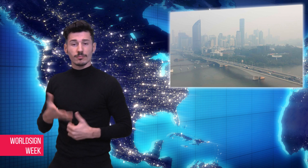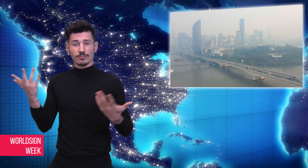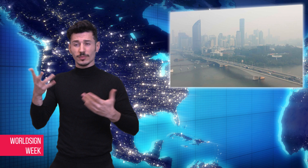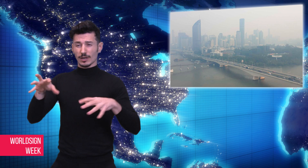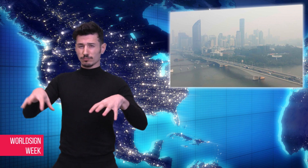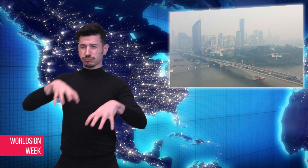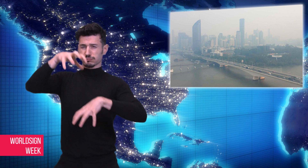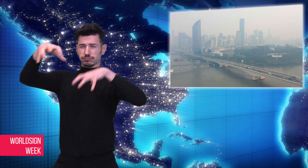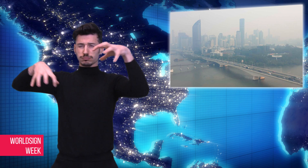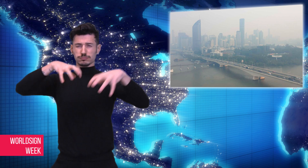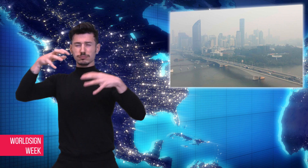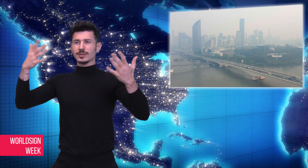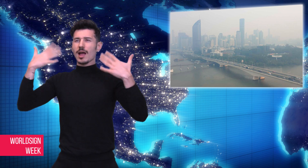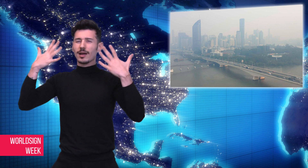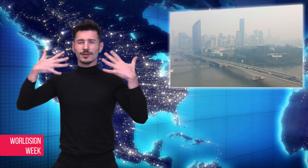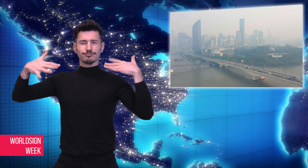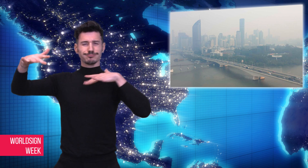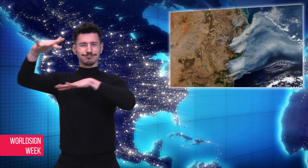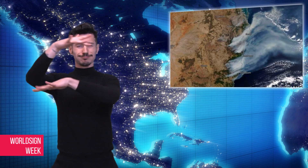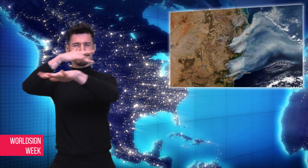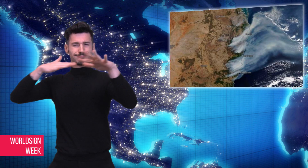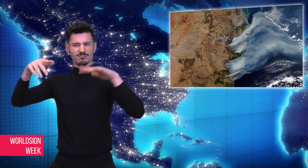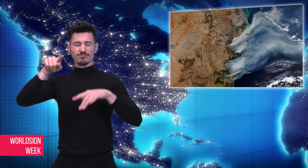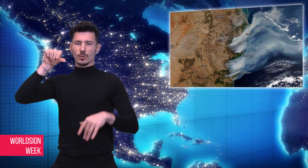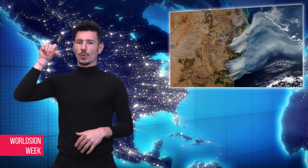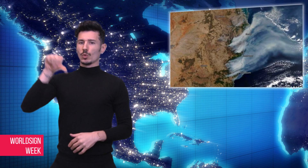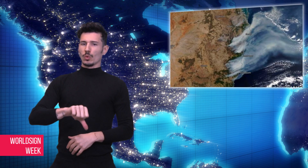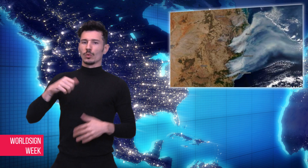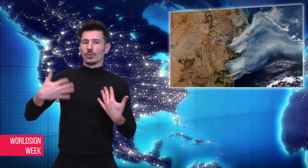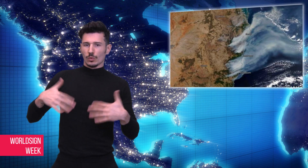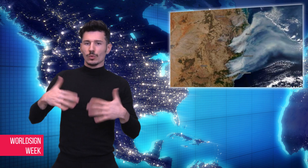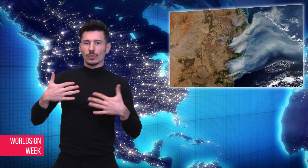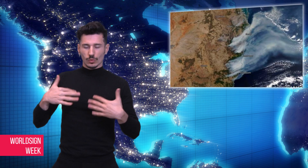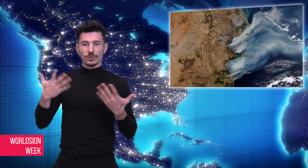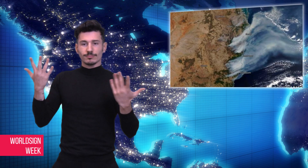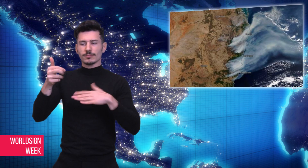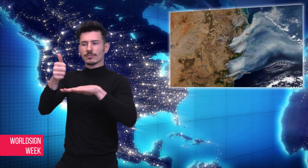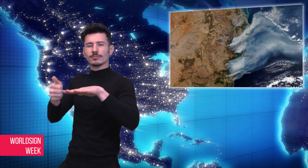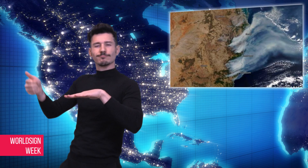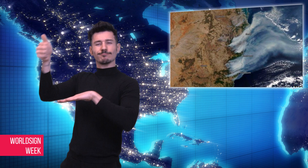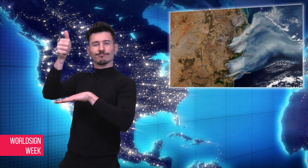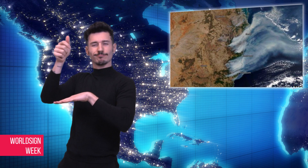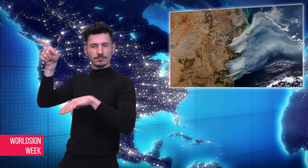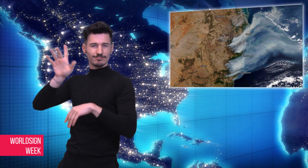firefighters. Air quality has plummeted in Brisbane,